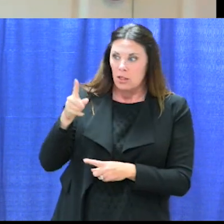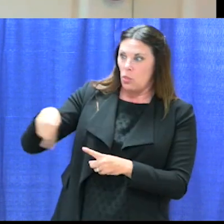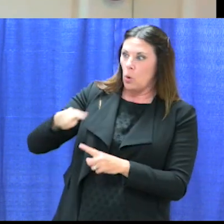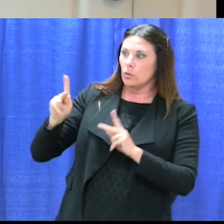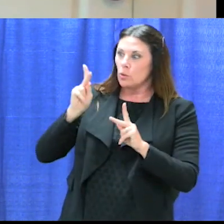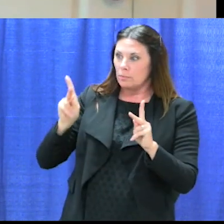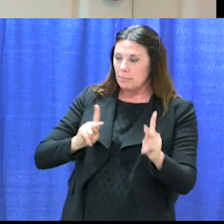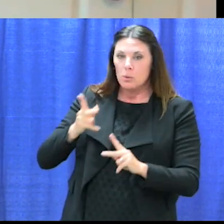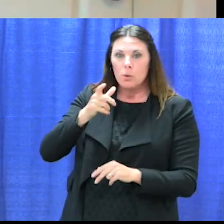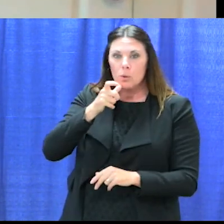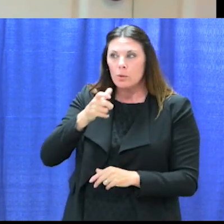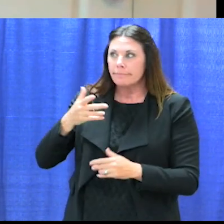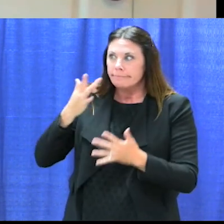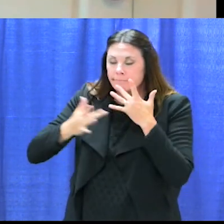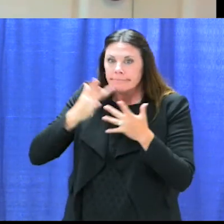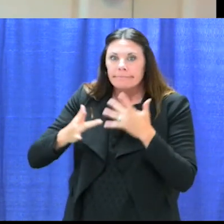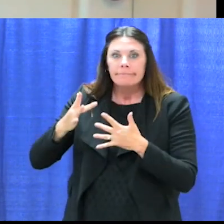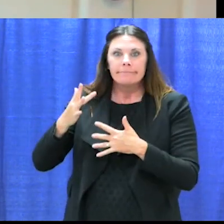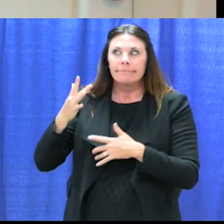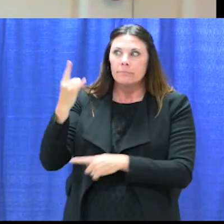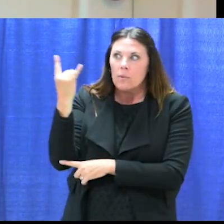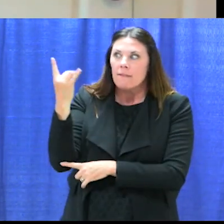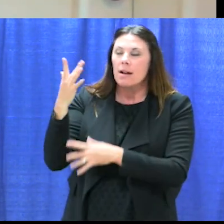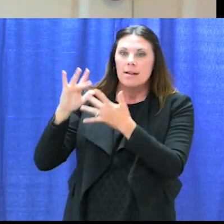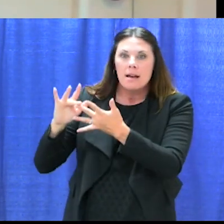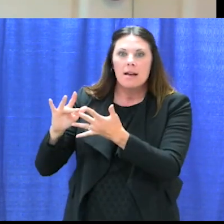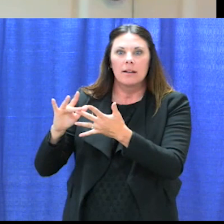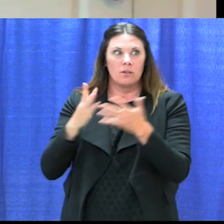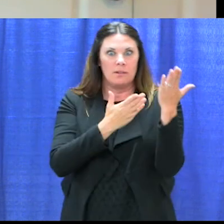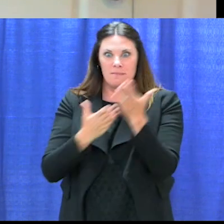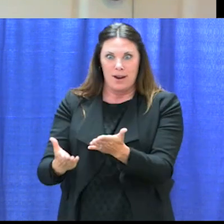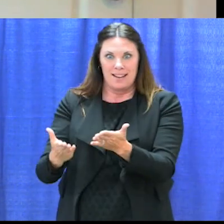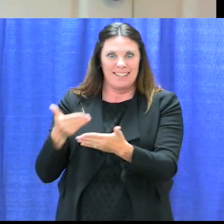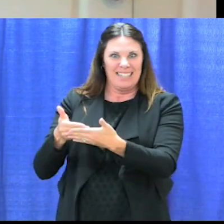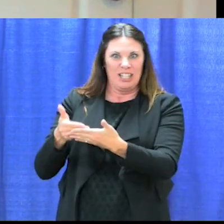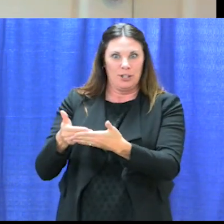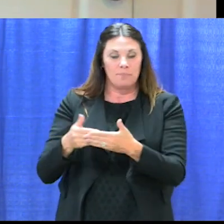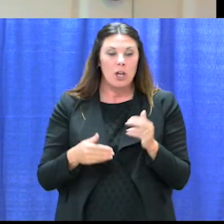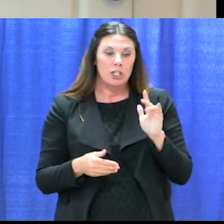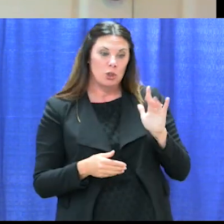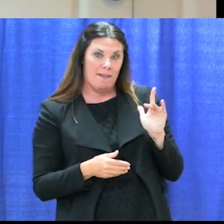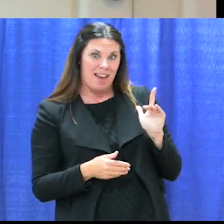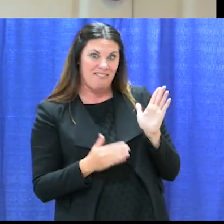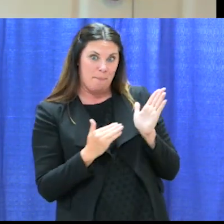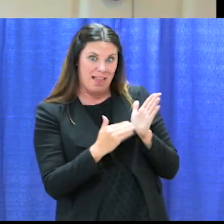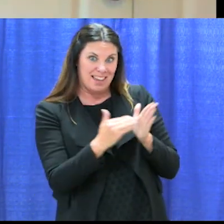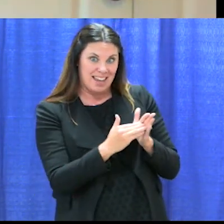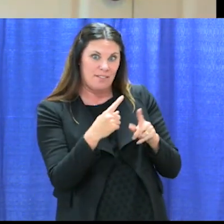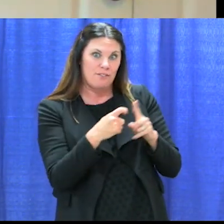Two of the key initiatives underway are first as the superintendent mentioned 25 million for the from the California telekinetic fund.